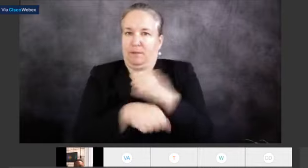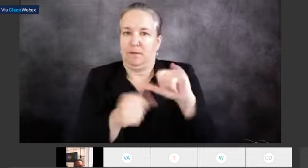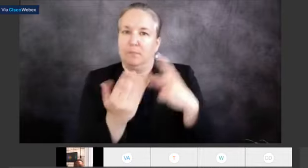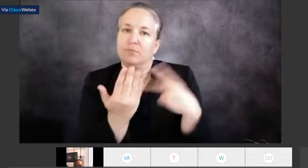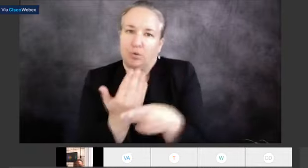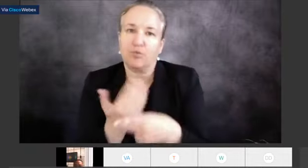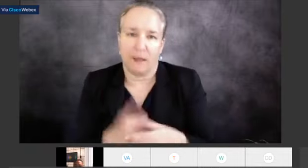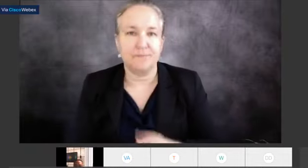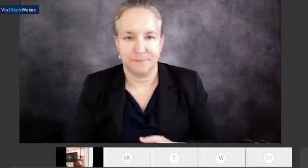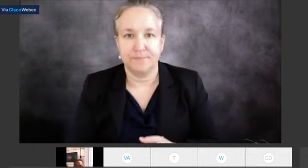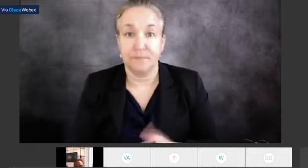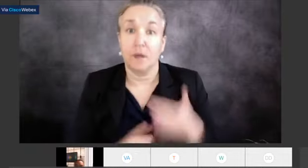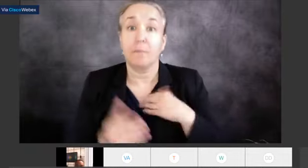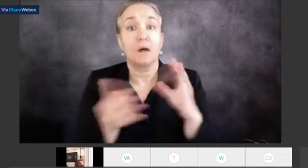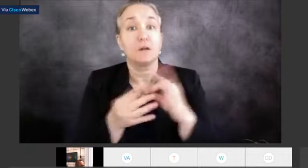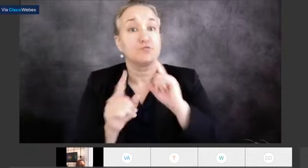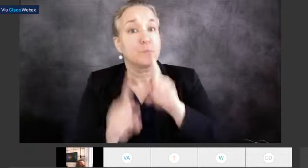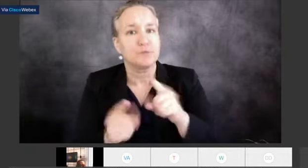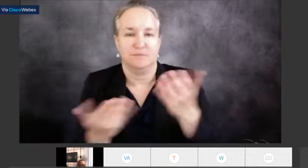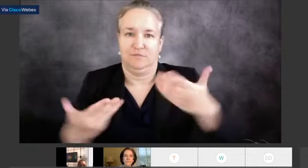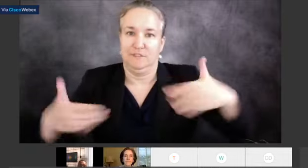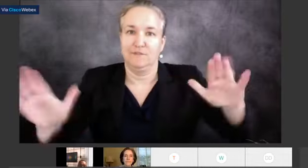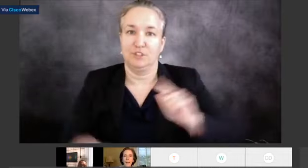that concludes my report